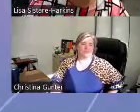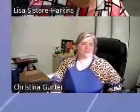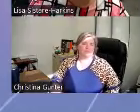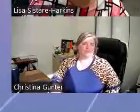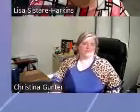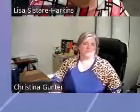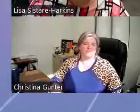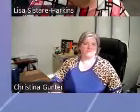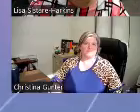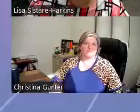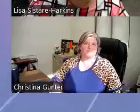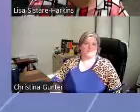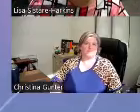So they didn't have a voice.